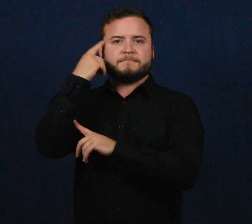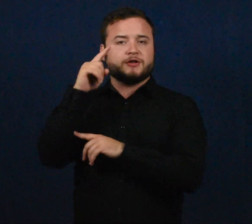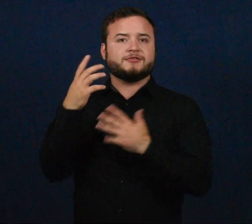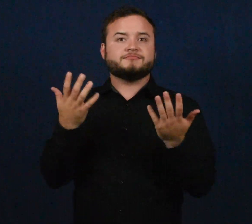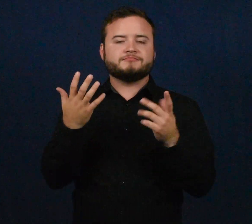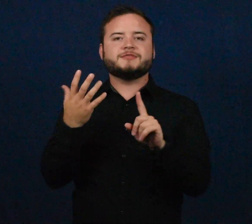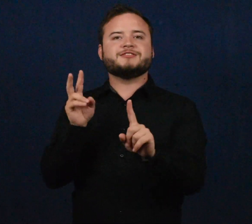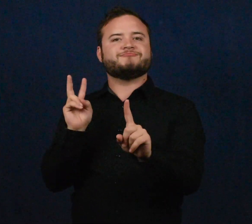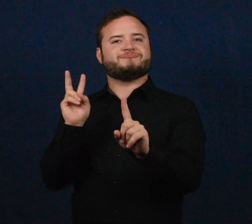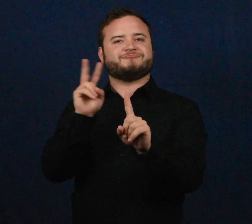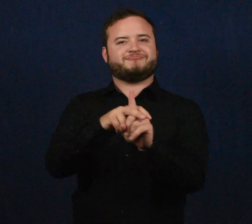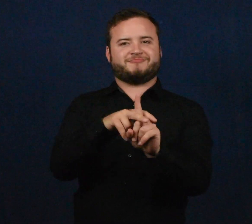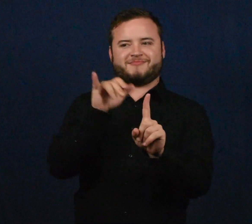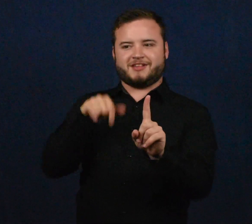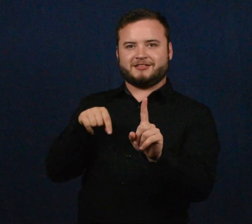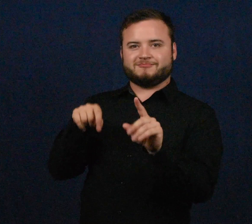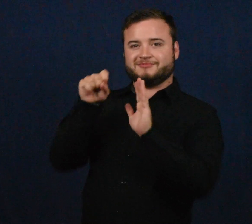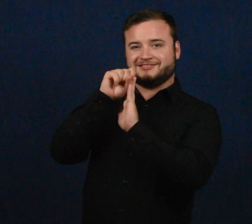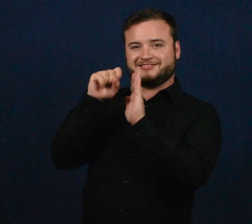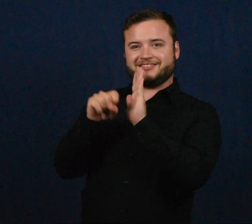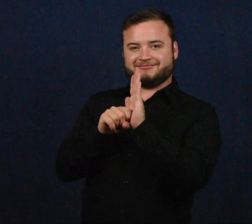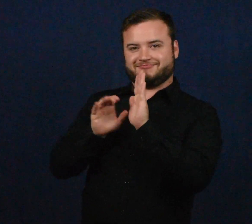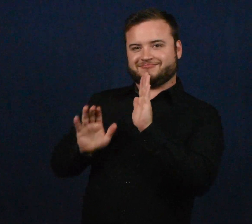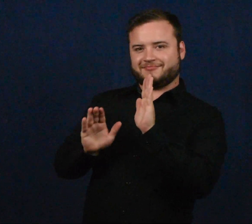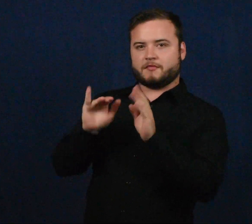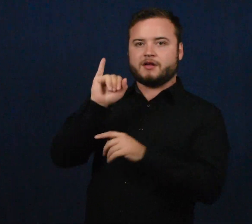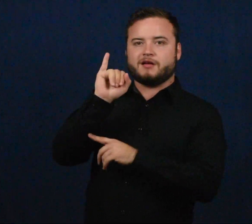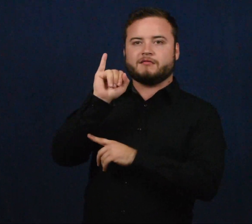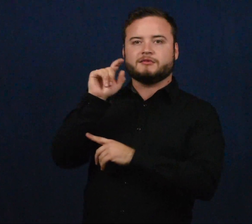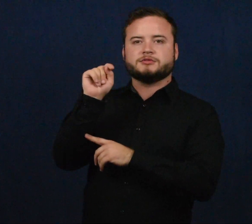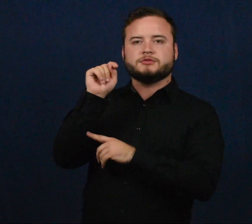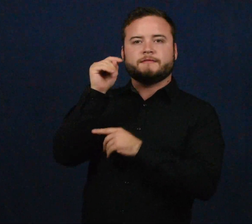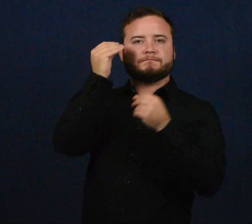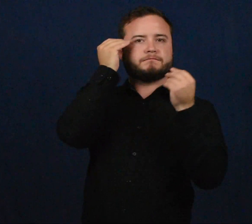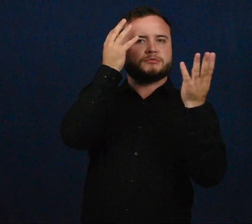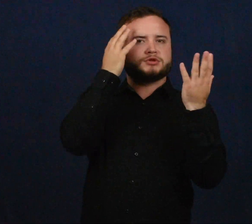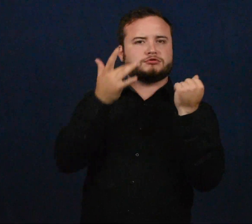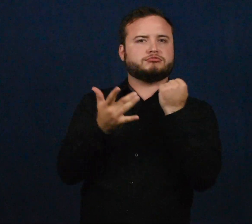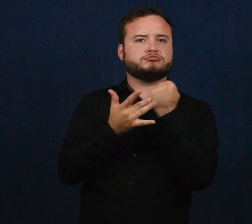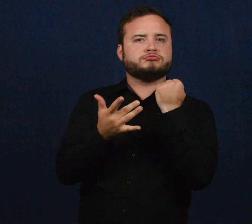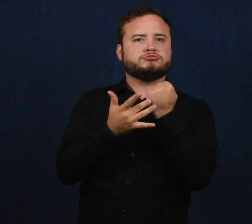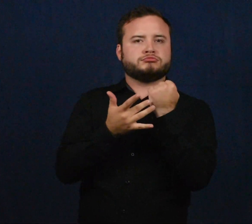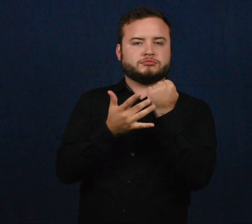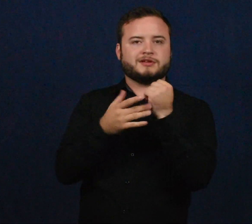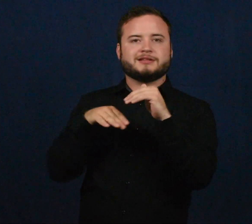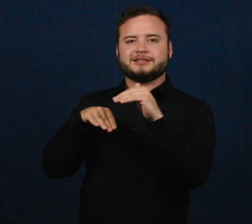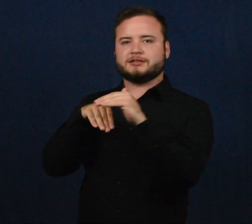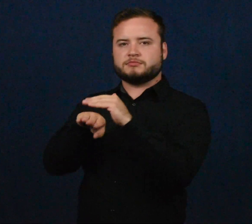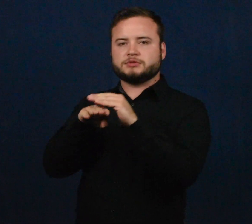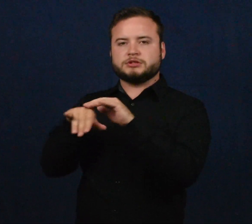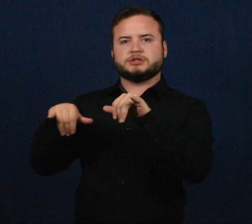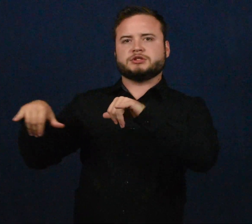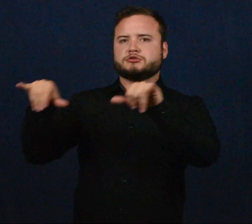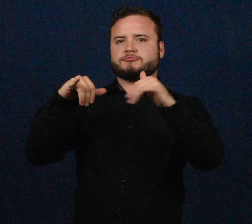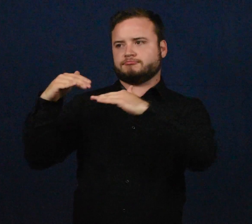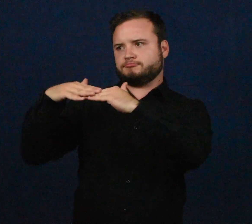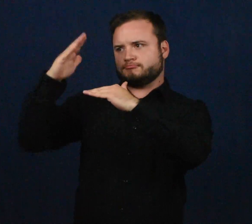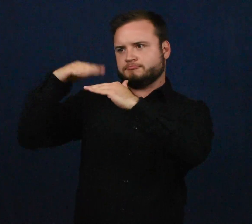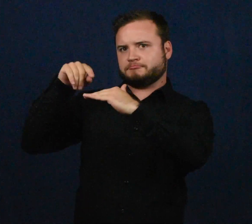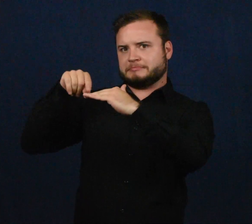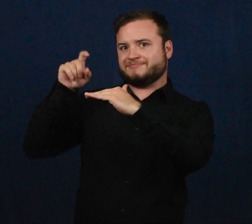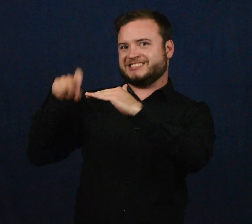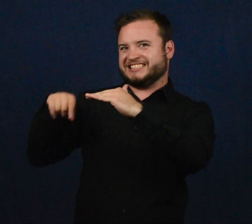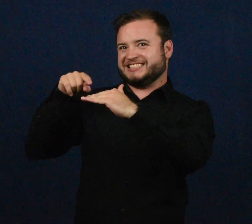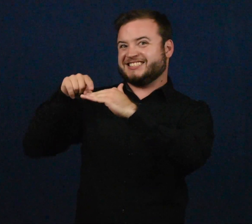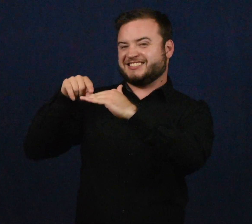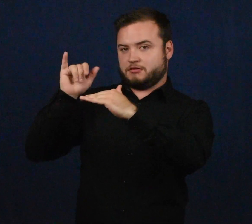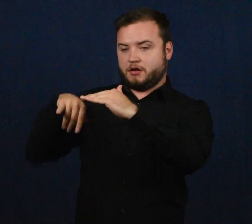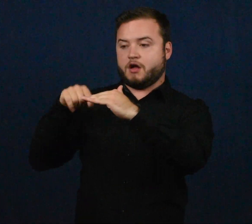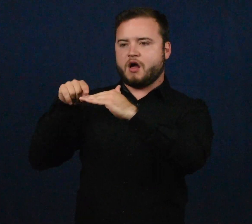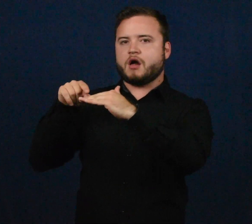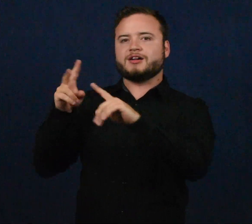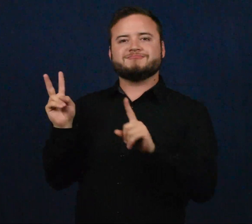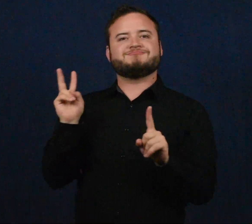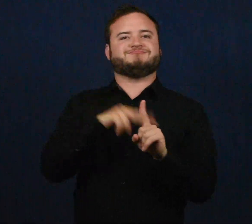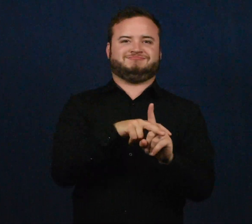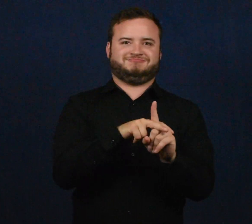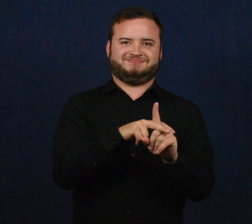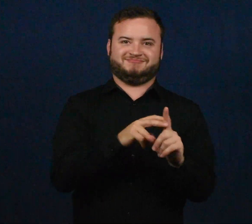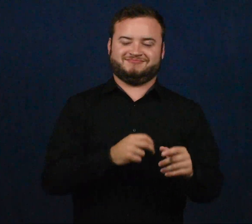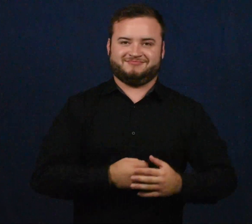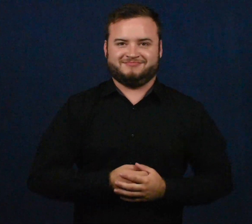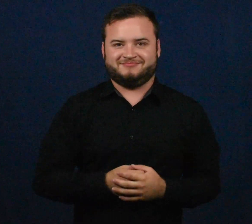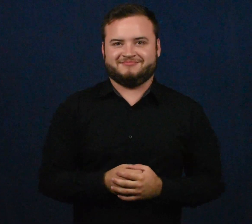for implementing the state’s IT accessibility standards.